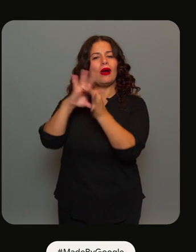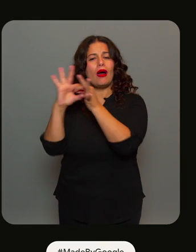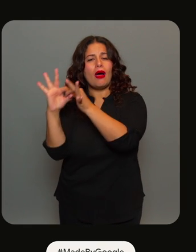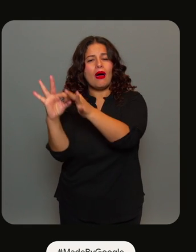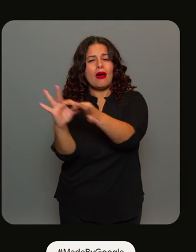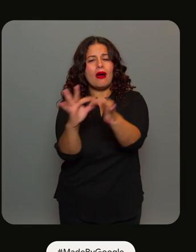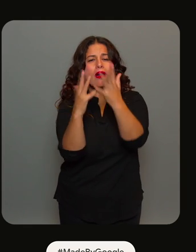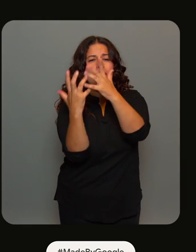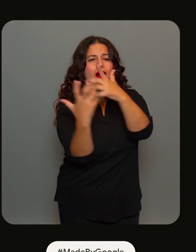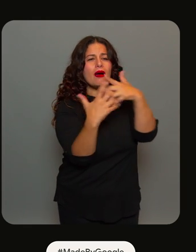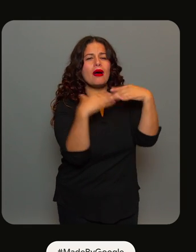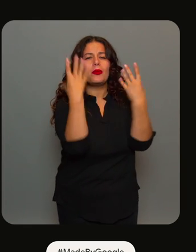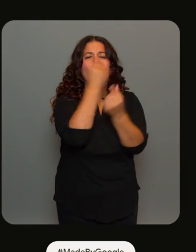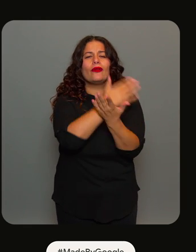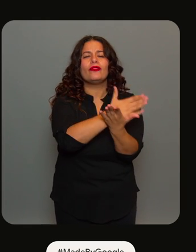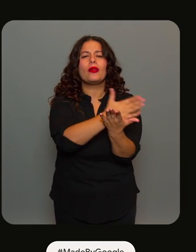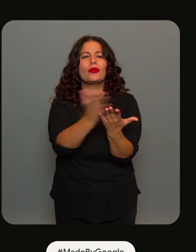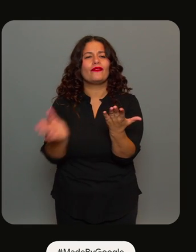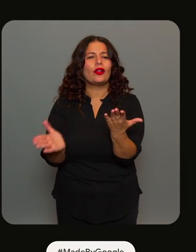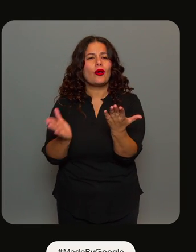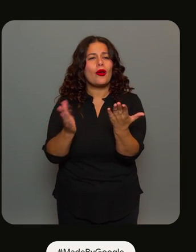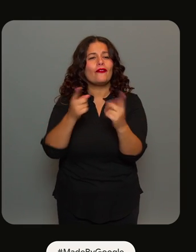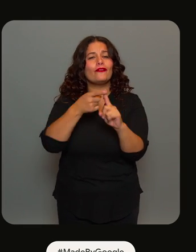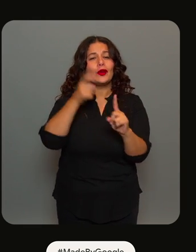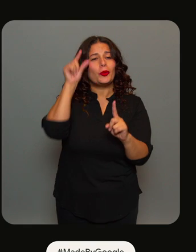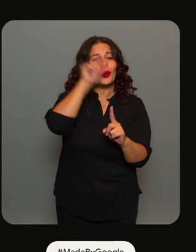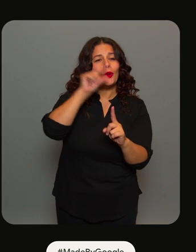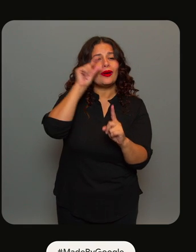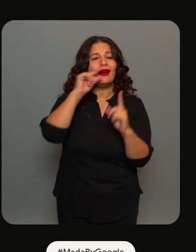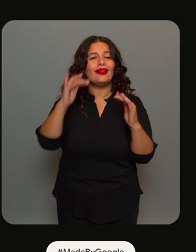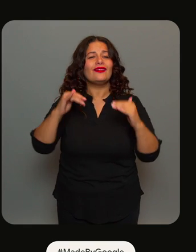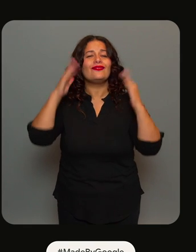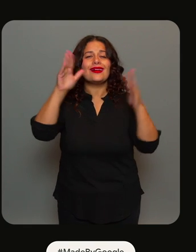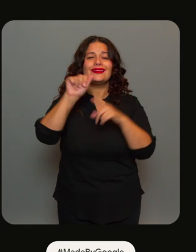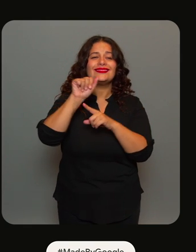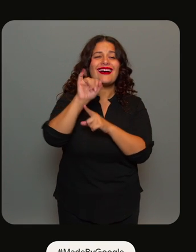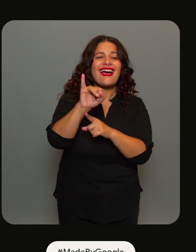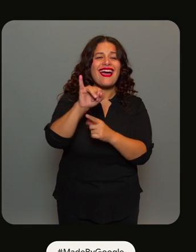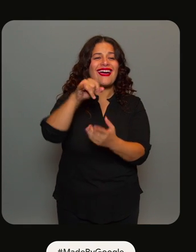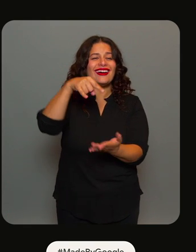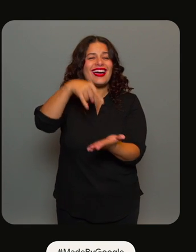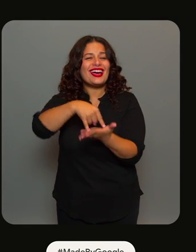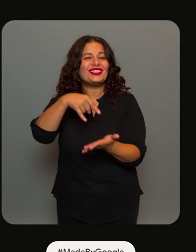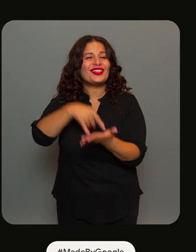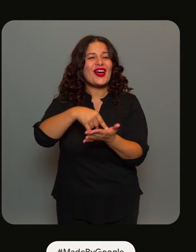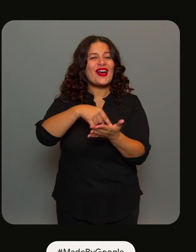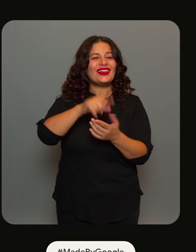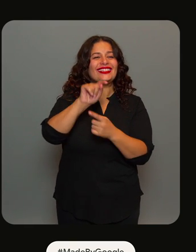on Google's state-of-the-art AI, Android, and our Tensor mobile platform.